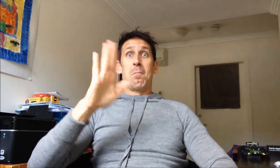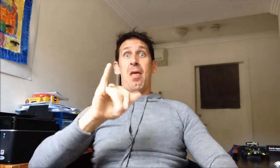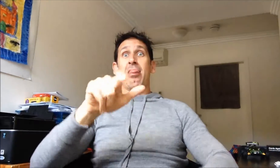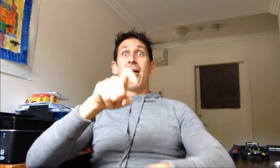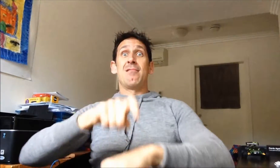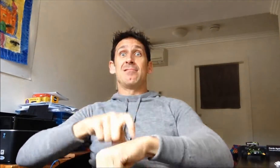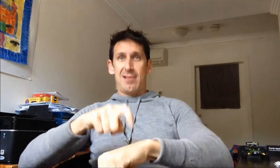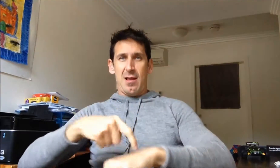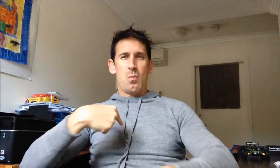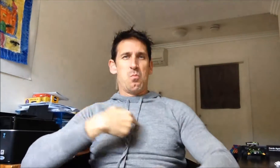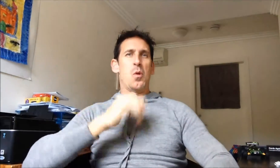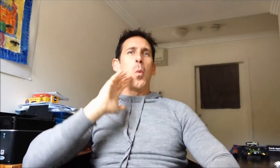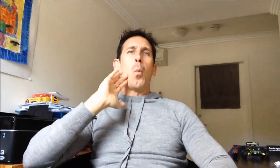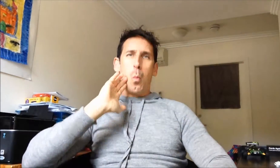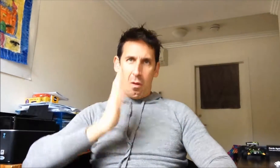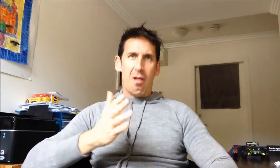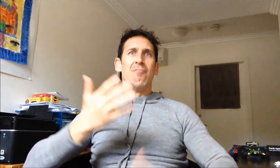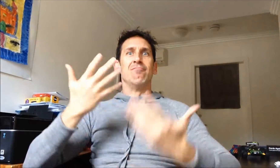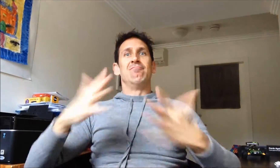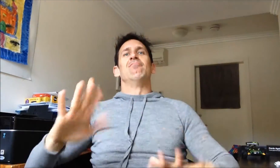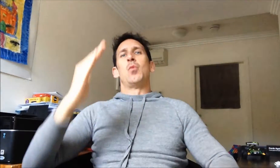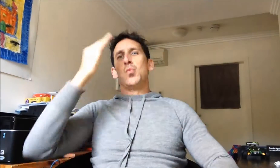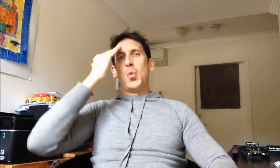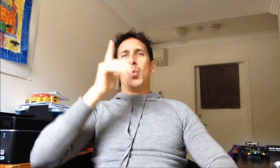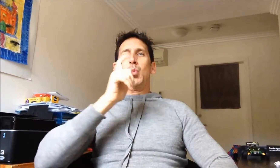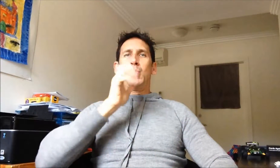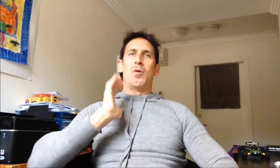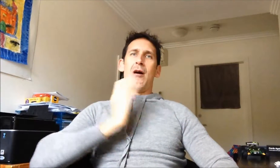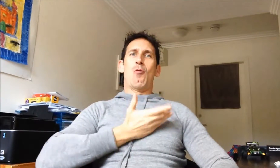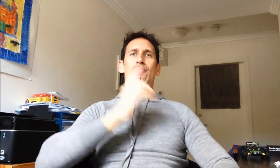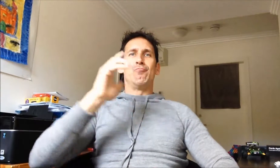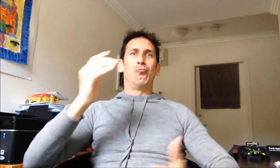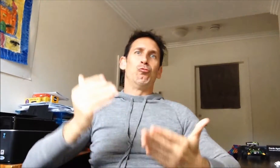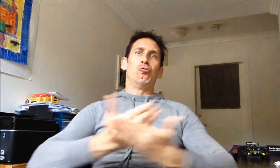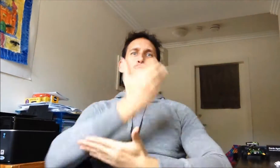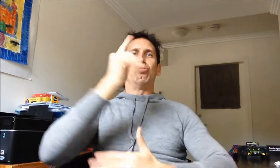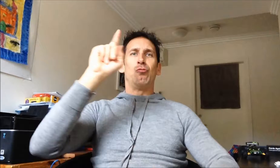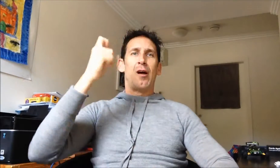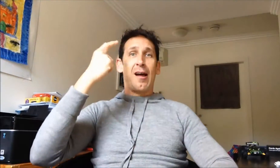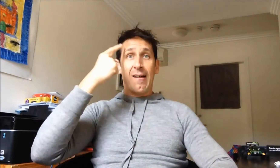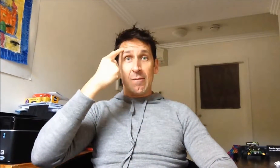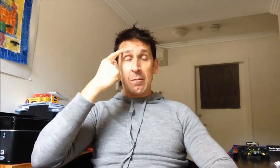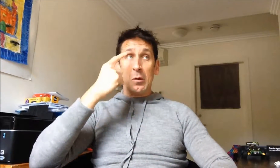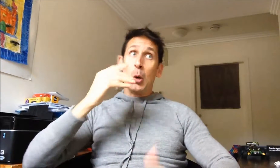and by that time, we will know who our new Government is.